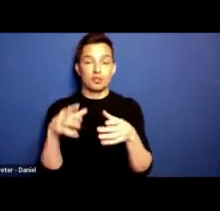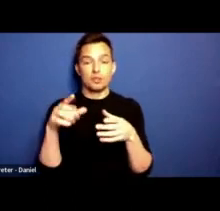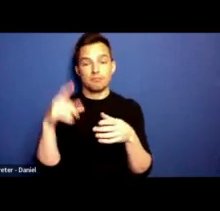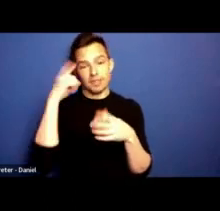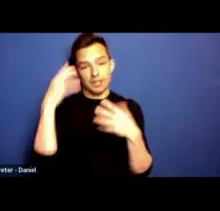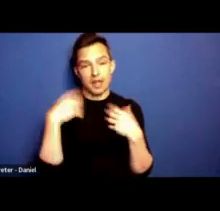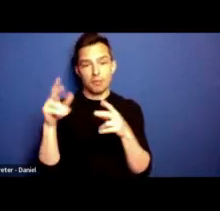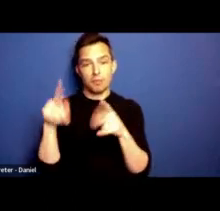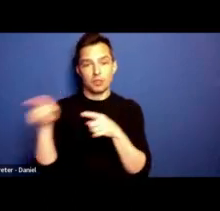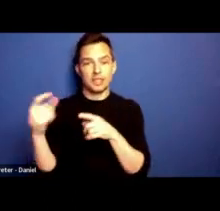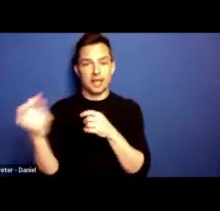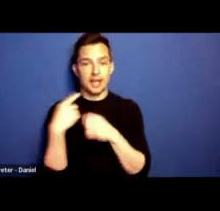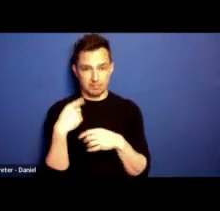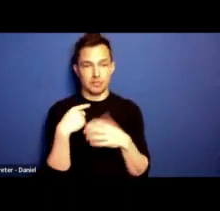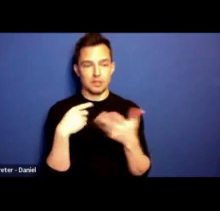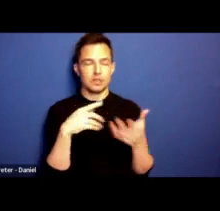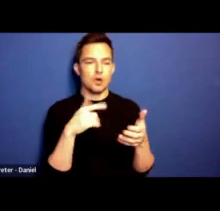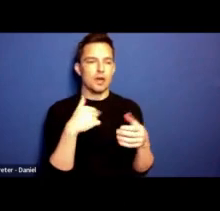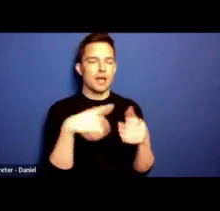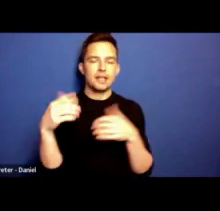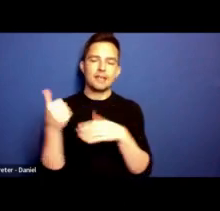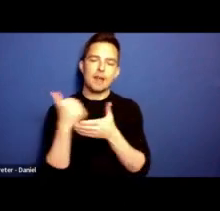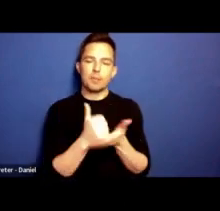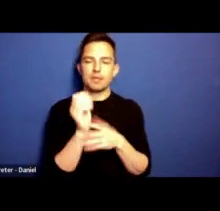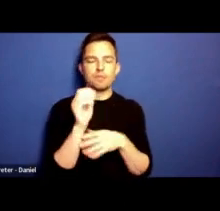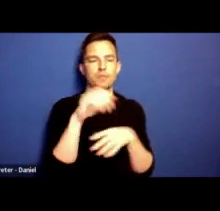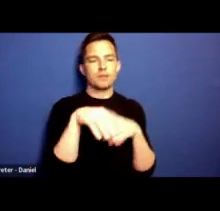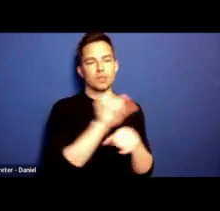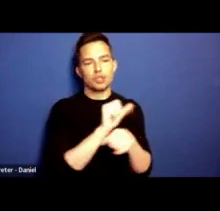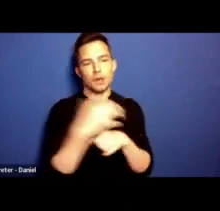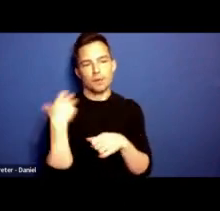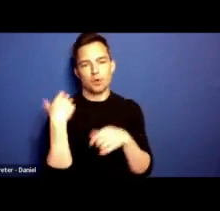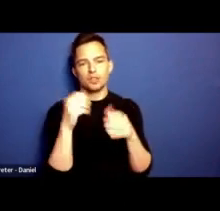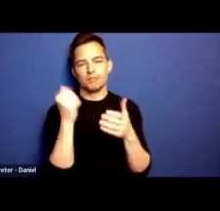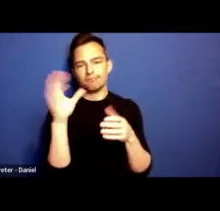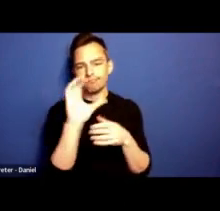a job coach. He helped me to work on skills to be able to obtain successful employment.